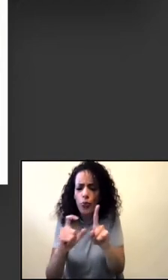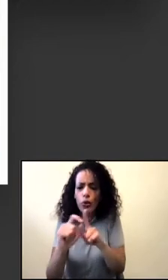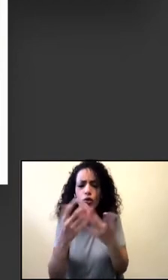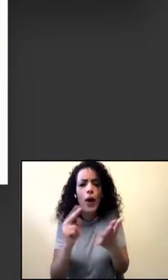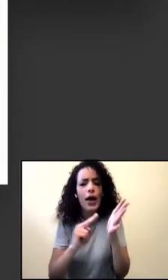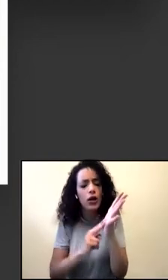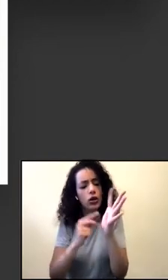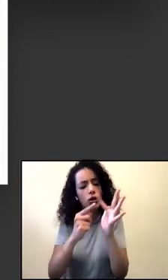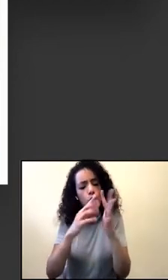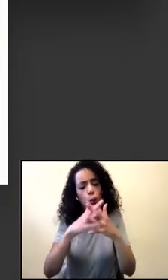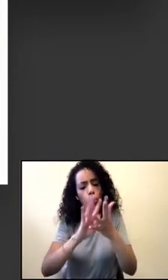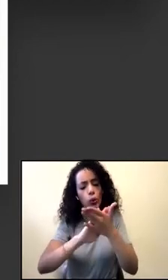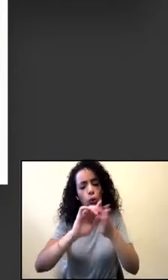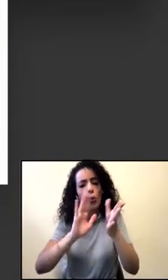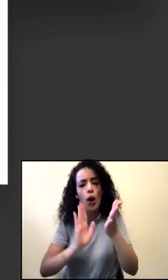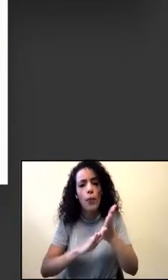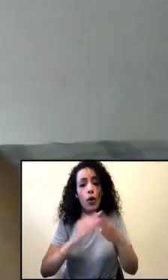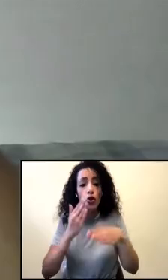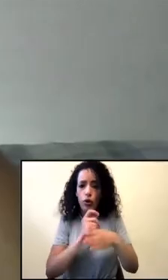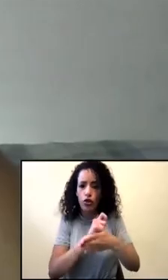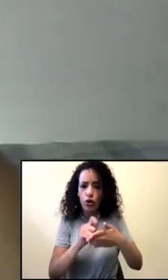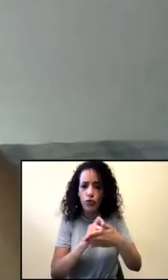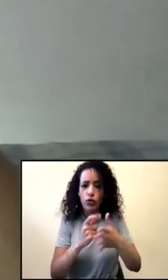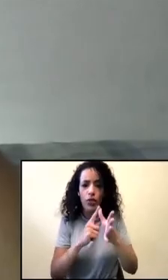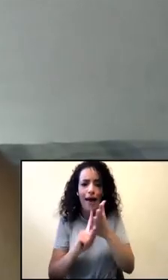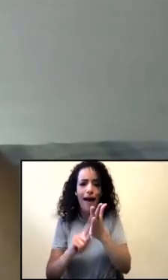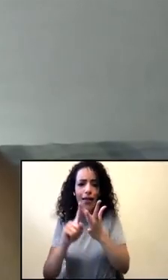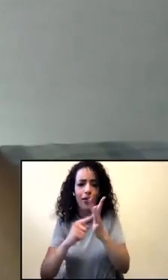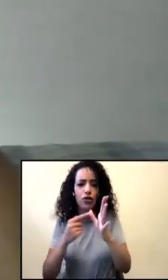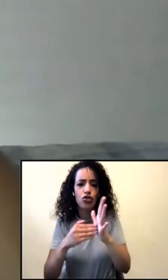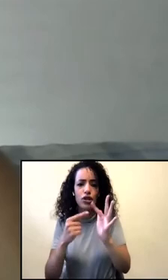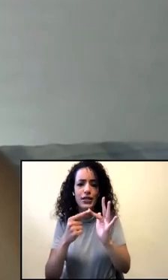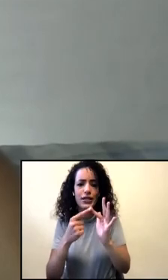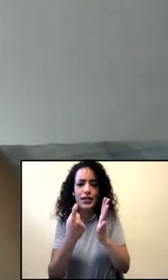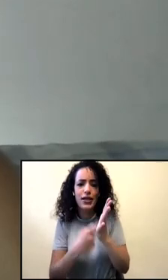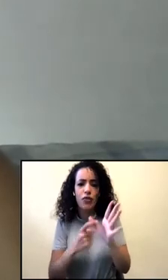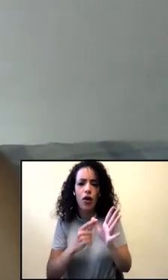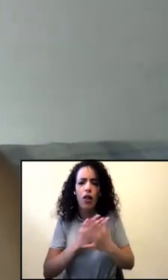a journalist with Al Jazeera, and is passionate about poetry and people power. Ghazal calls Newham